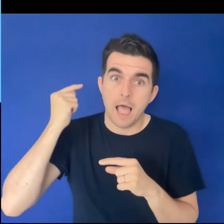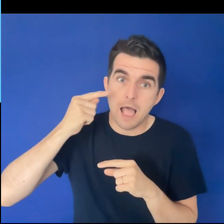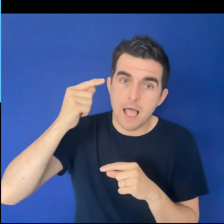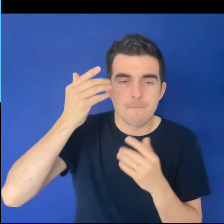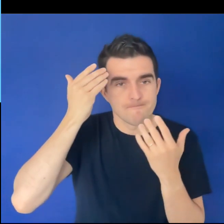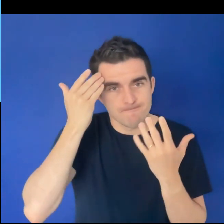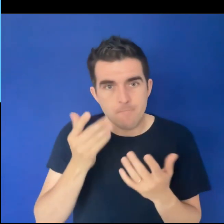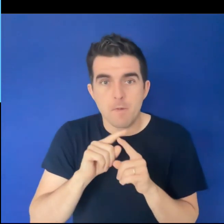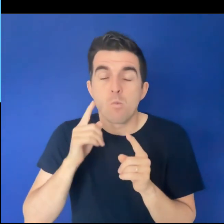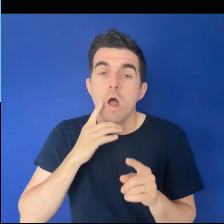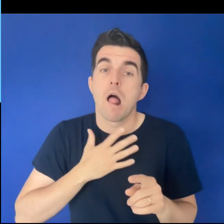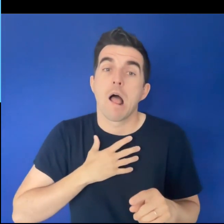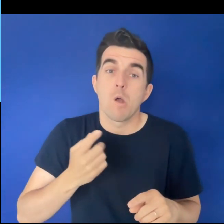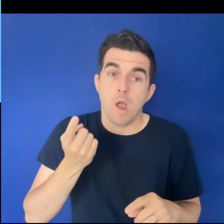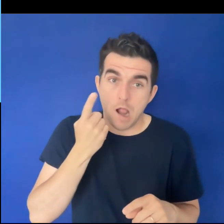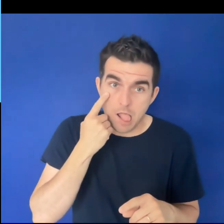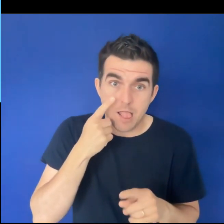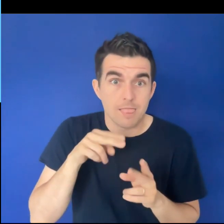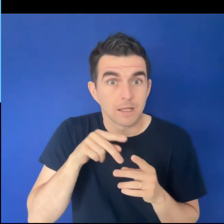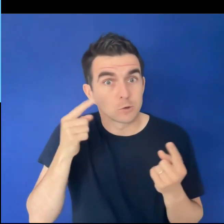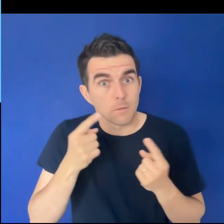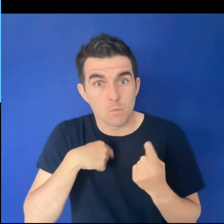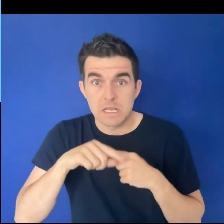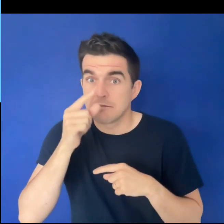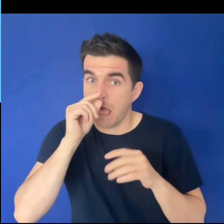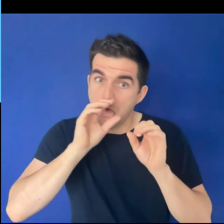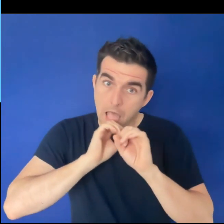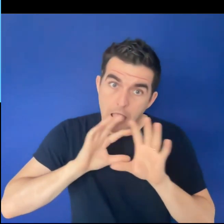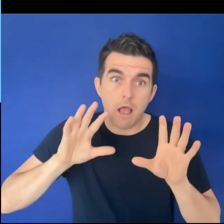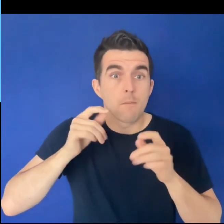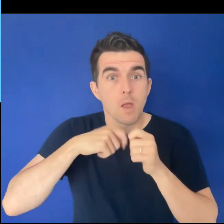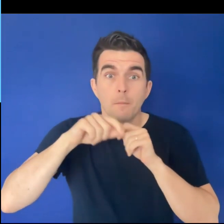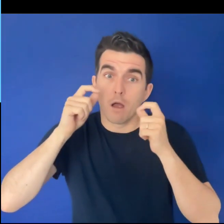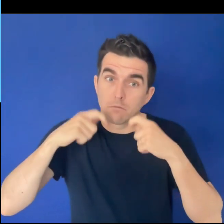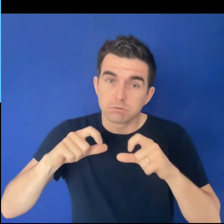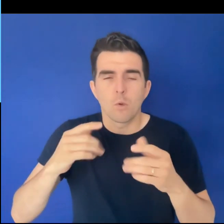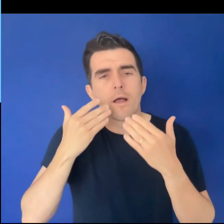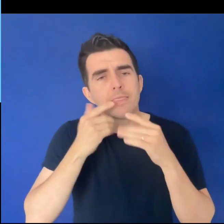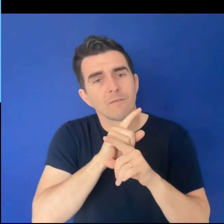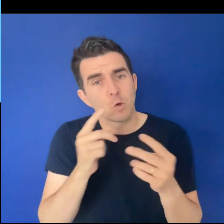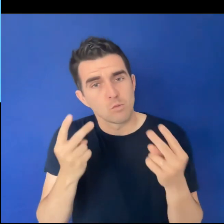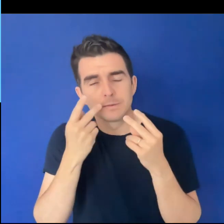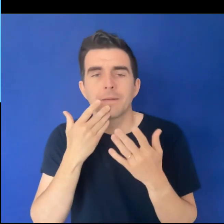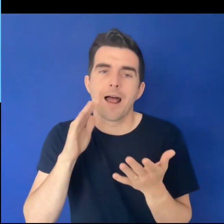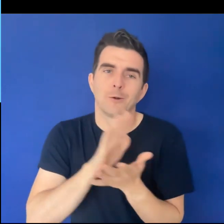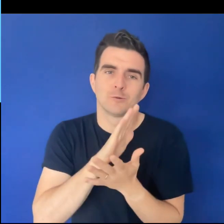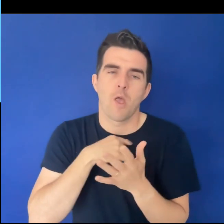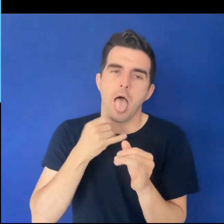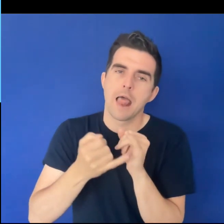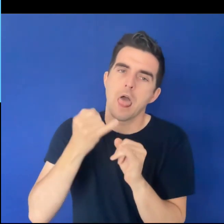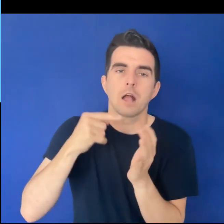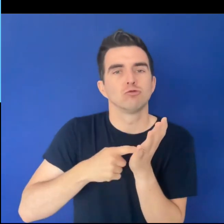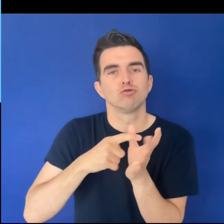but I’d like to give it a go, and see if it's something that I can publish sustainably. Thank you all again for watching. Please enjoy our last trailer,